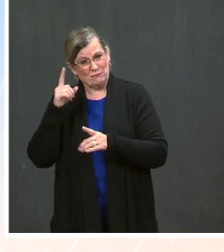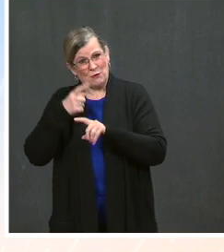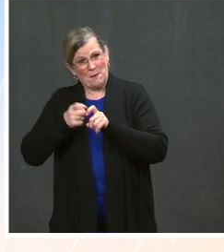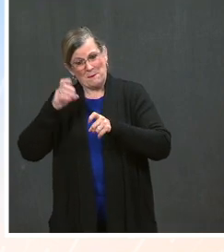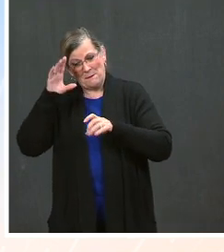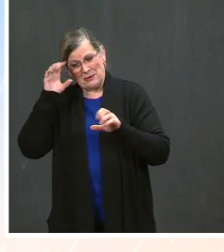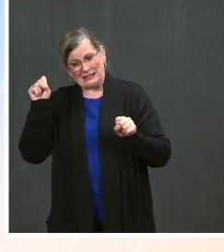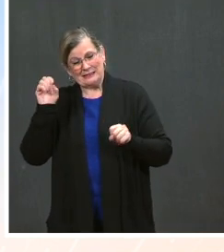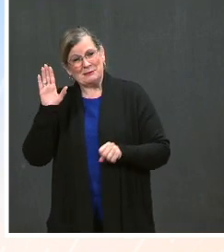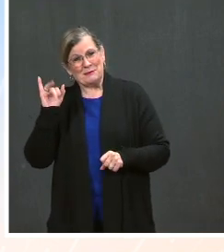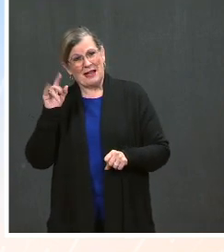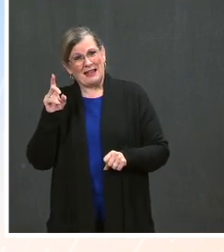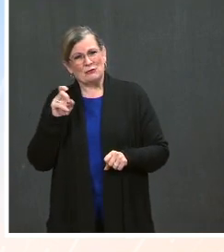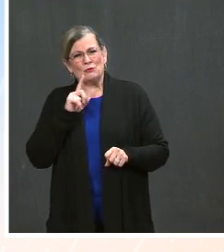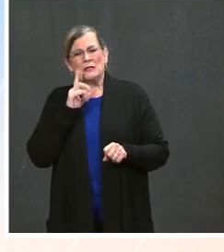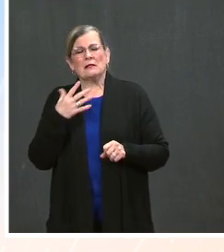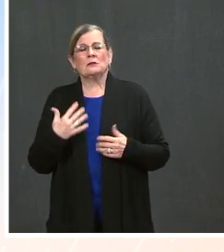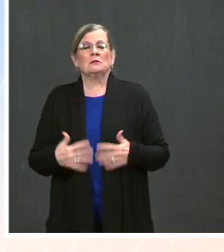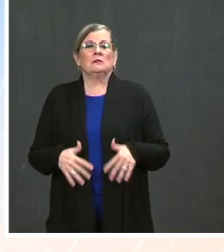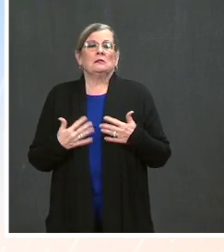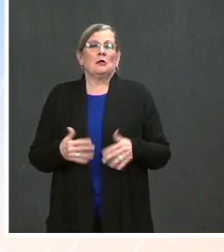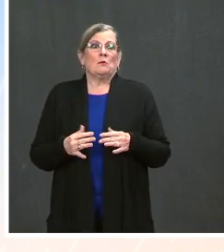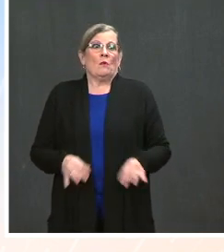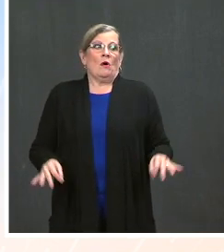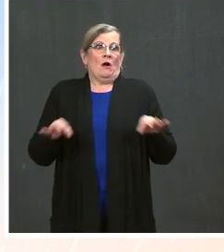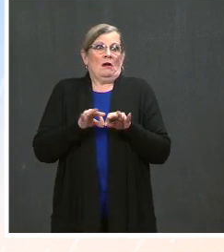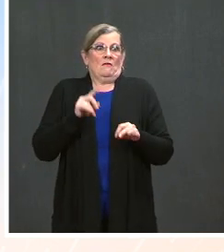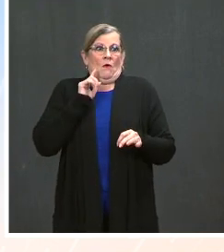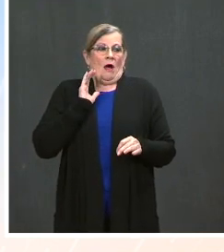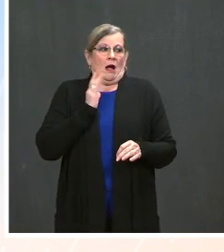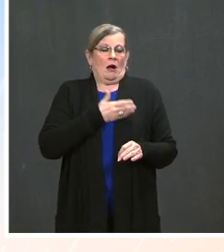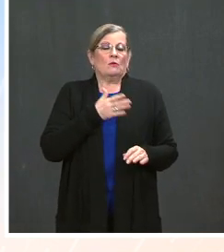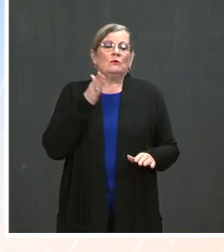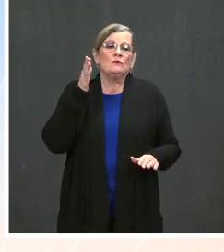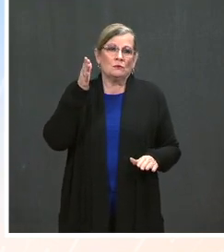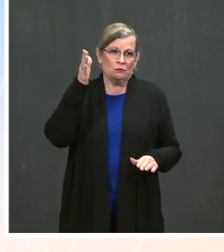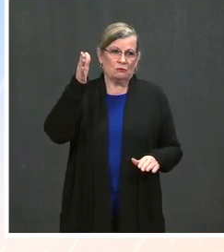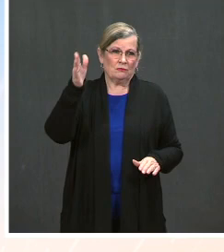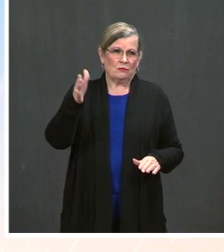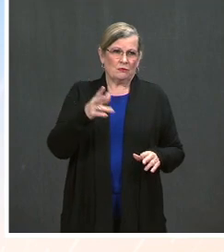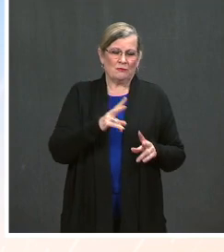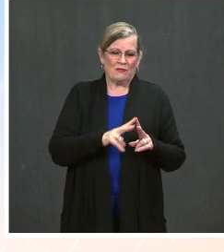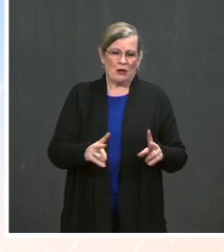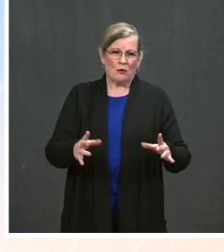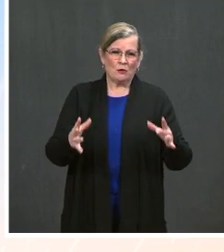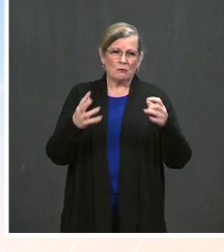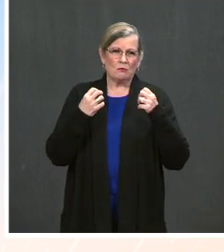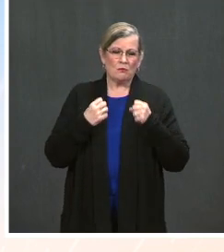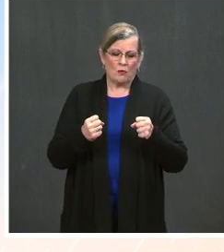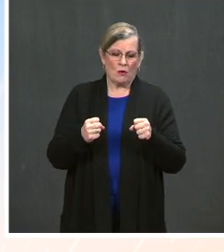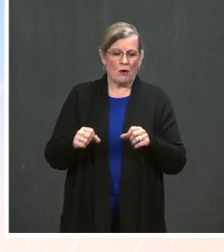It tackles each of these issues head on and with bold action. The plan offers a necessary path forward